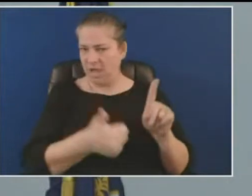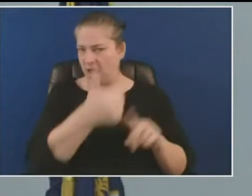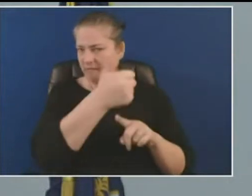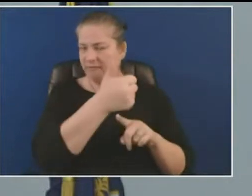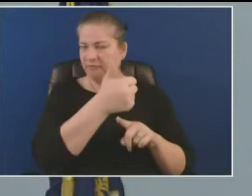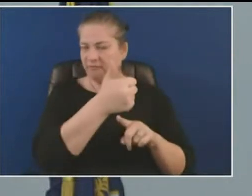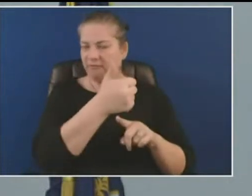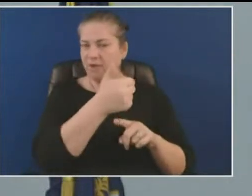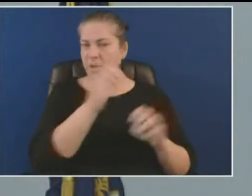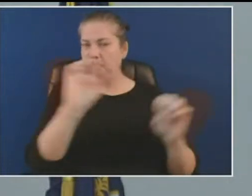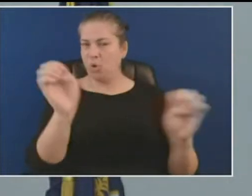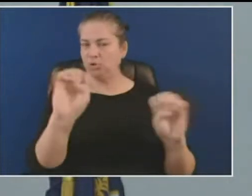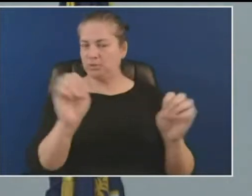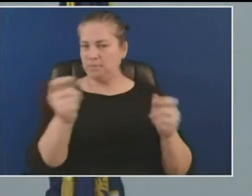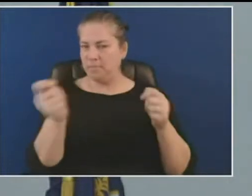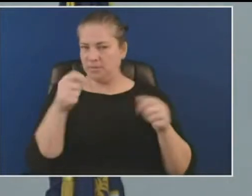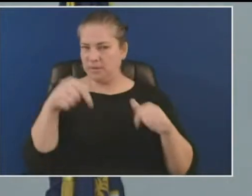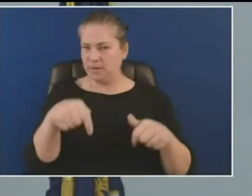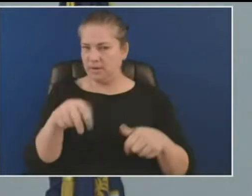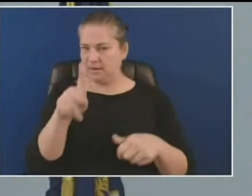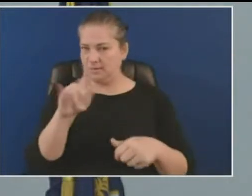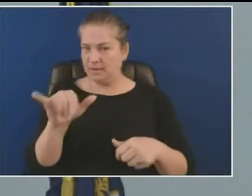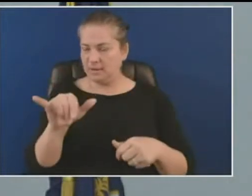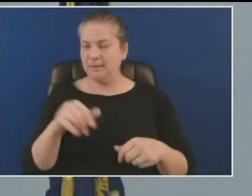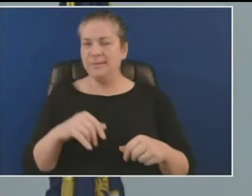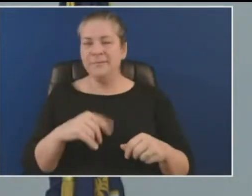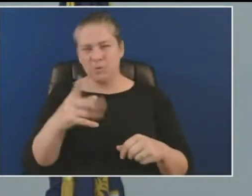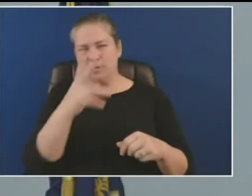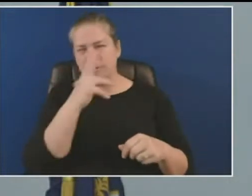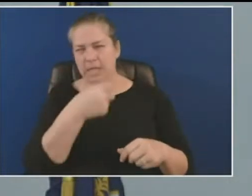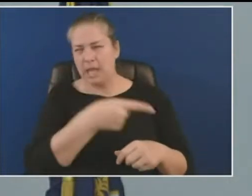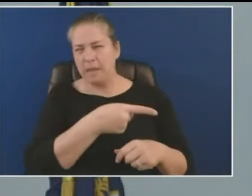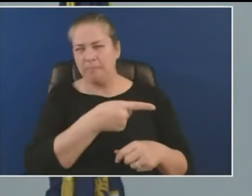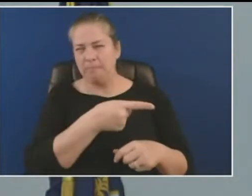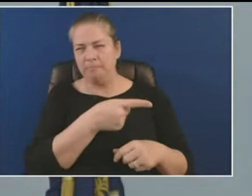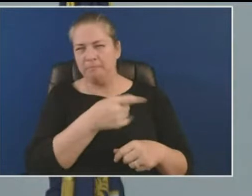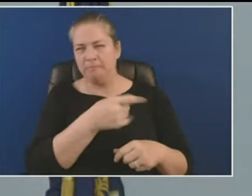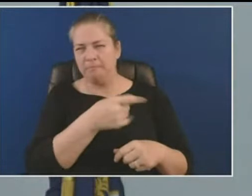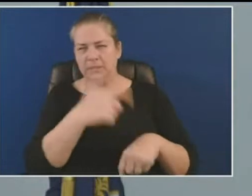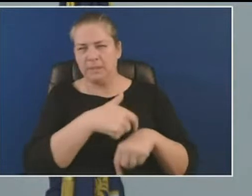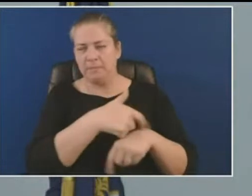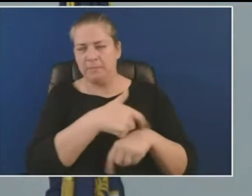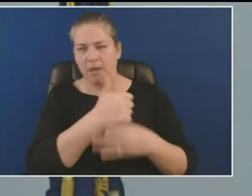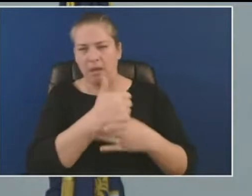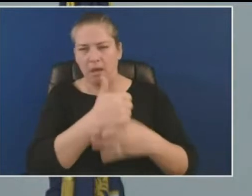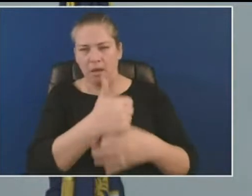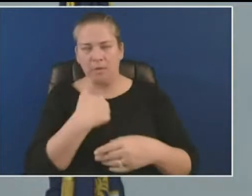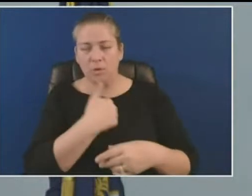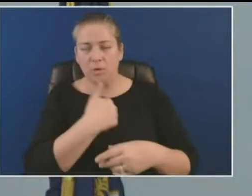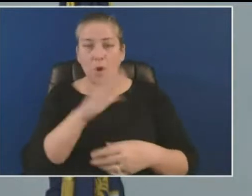We've seen him probably a couple times helping us with both COVID and flooding. You want to get us the latest?